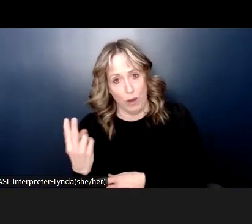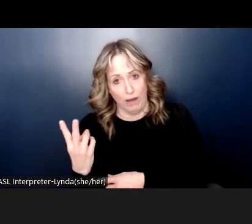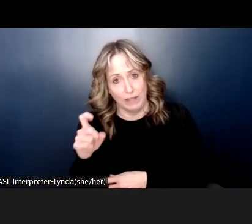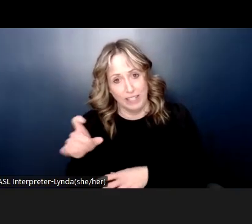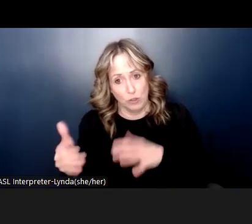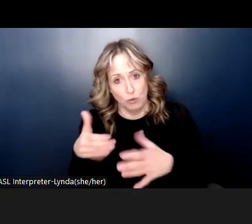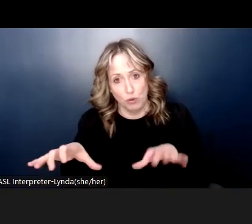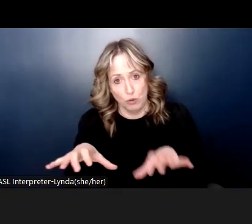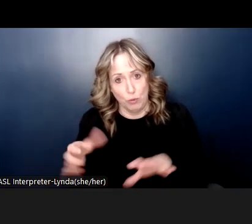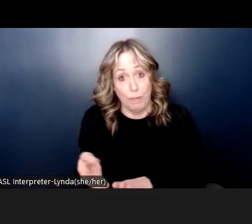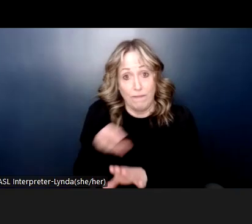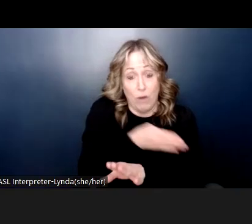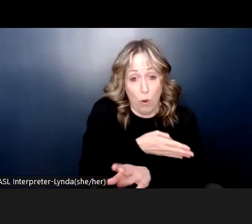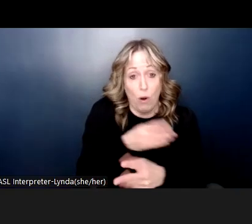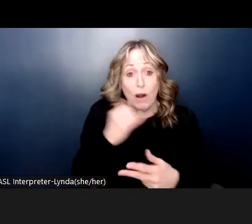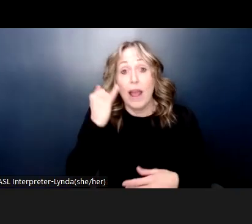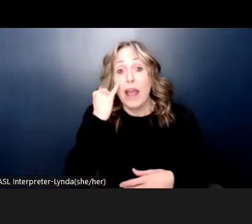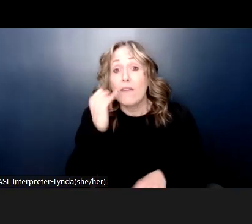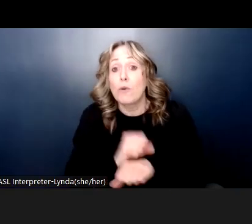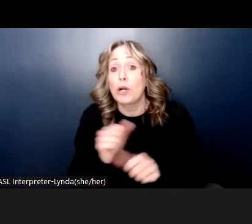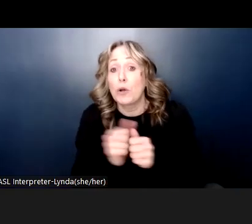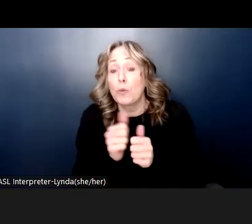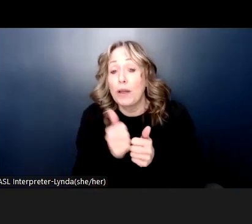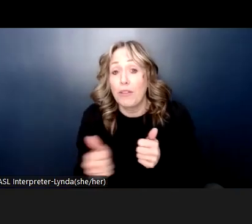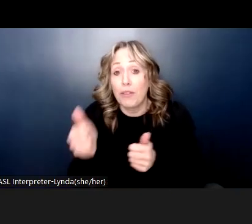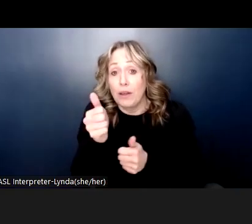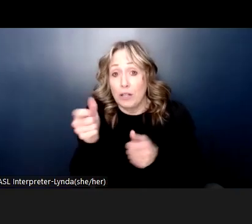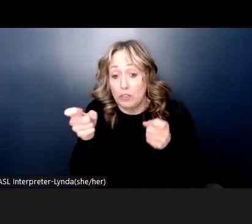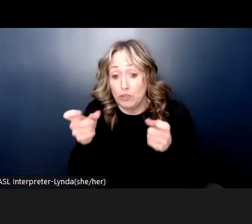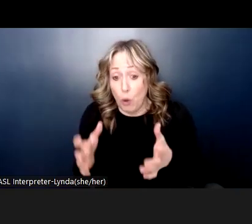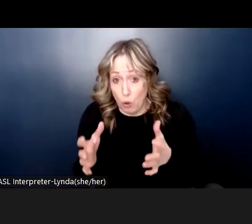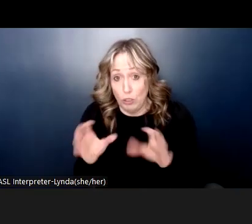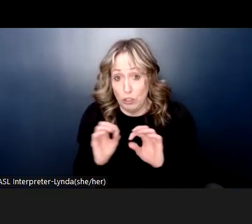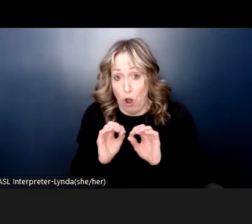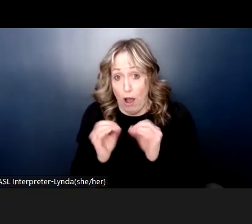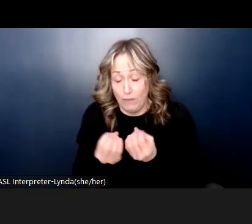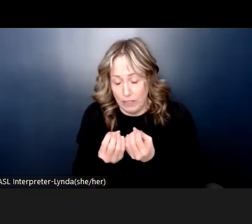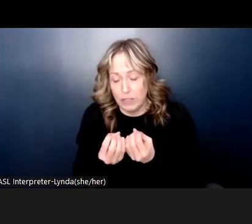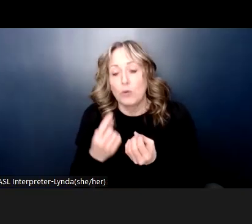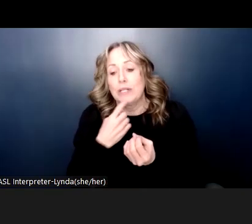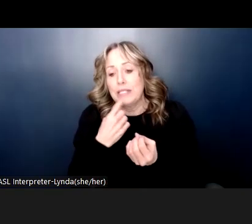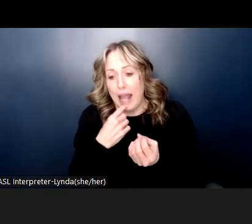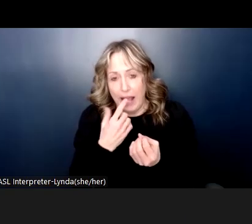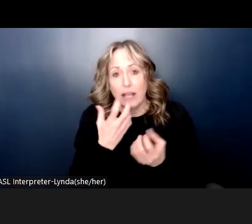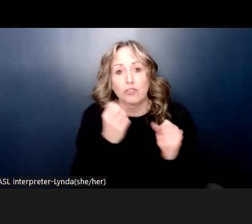If you're working with a comptroller's office in general, we are saying to get everything in pending by Wednesday.